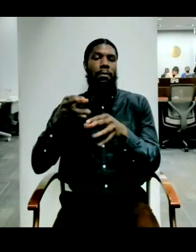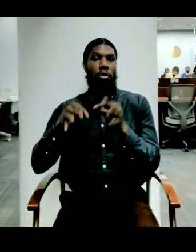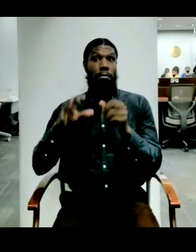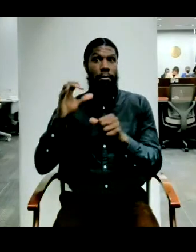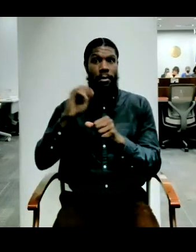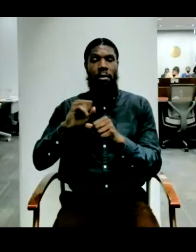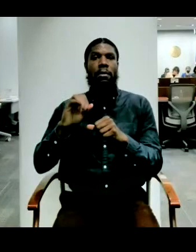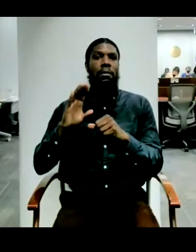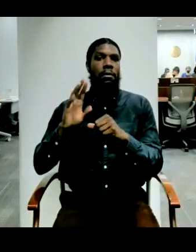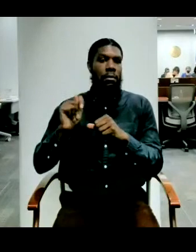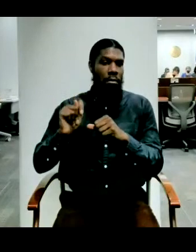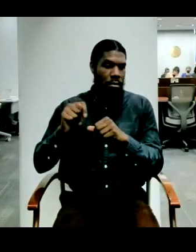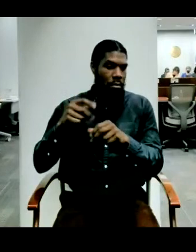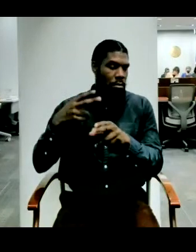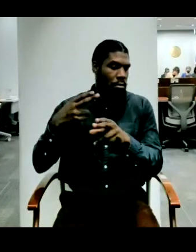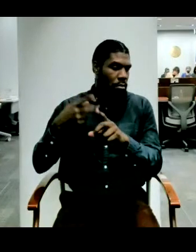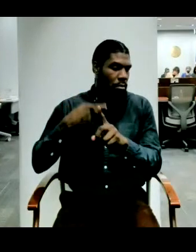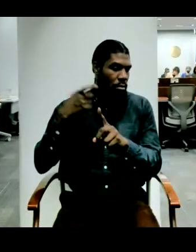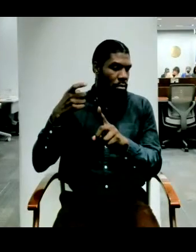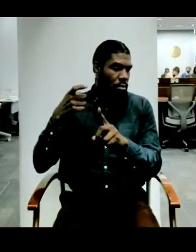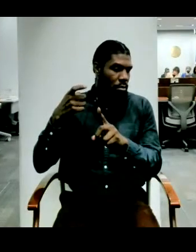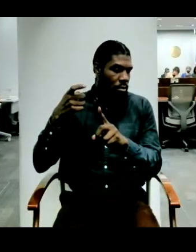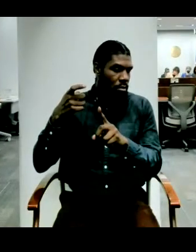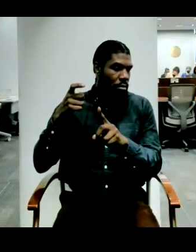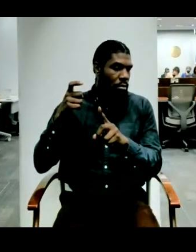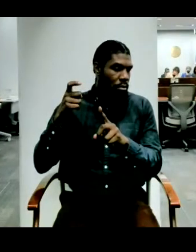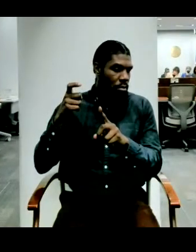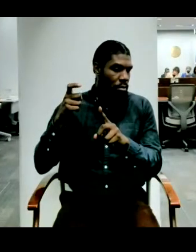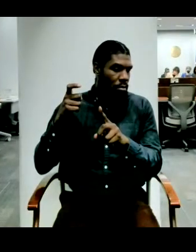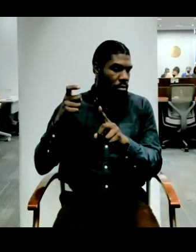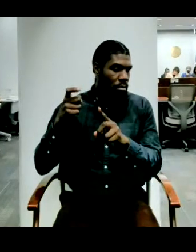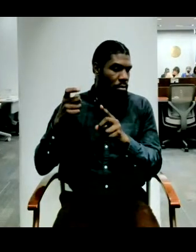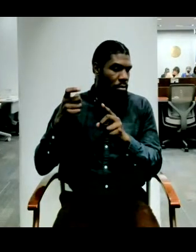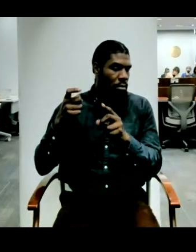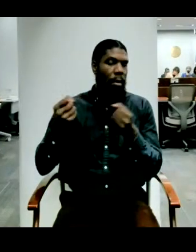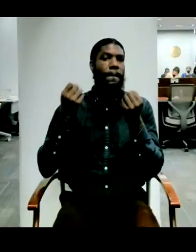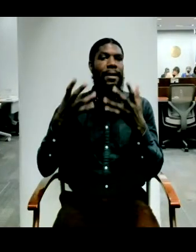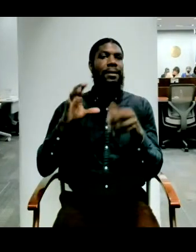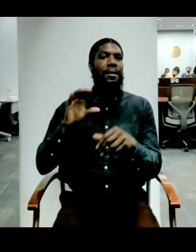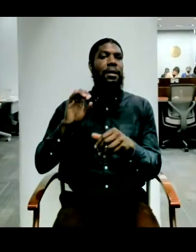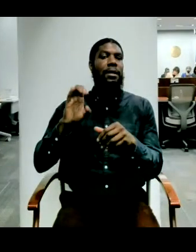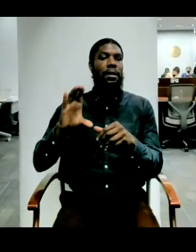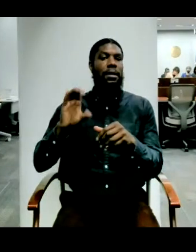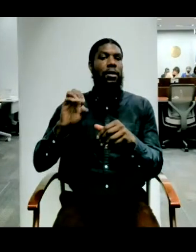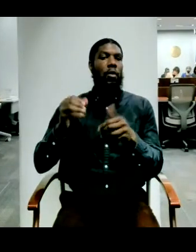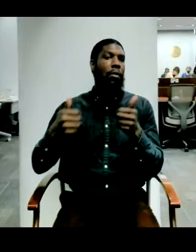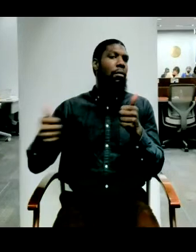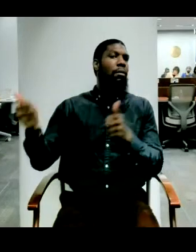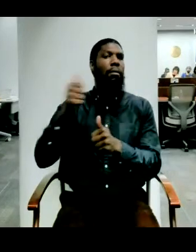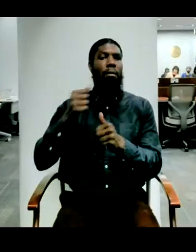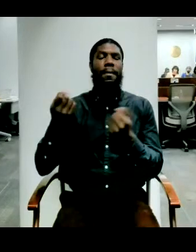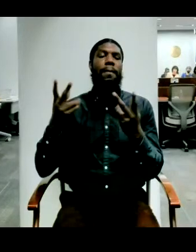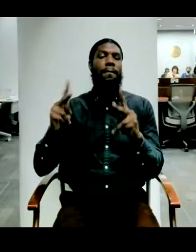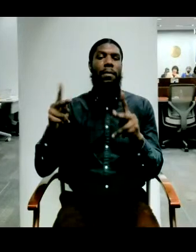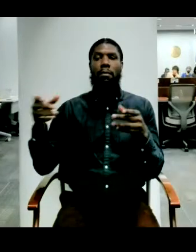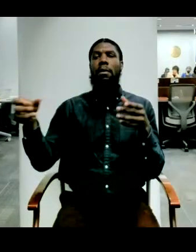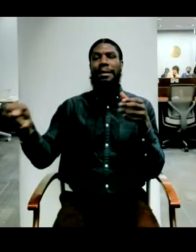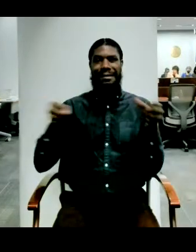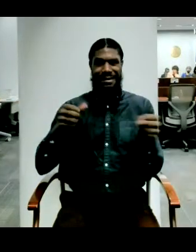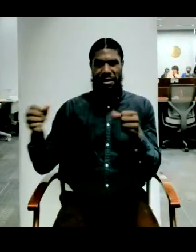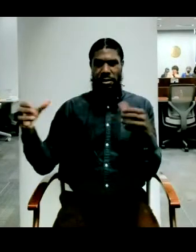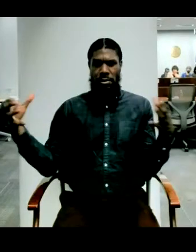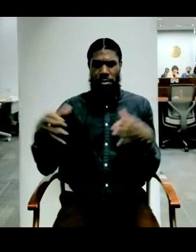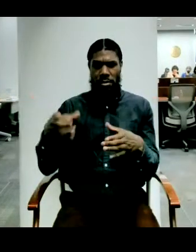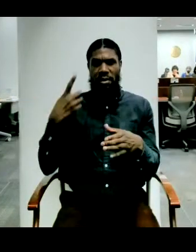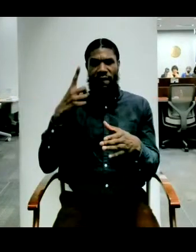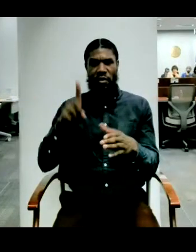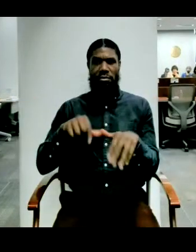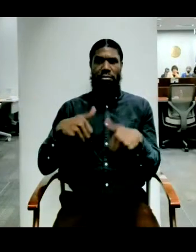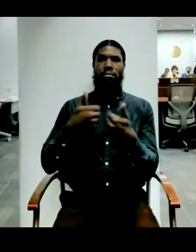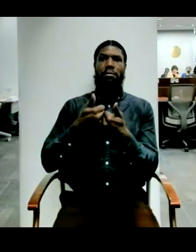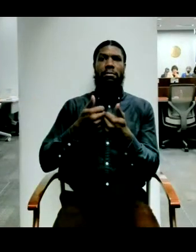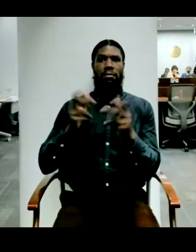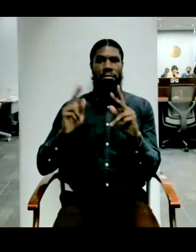and Kim Frasie, other CEOs that got together to challenge the validity of these, create an